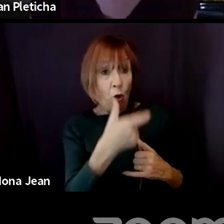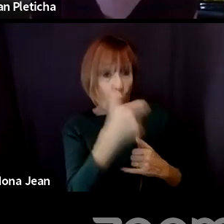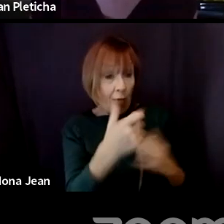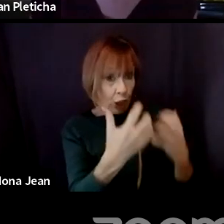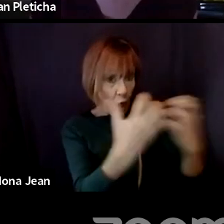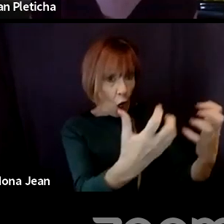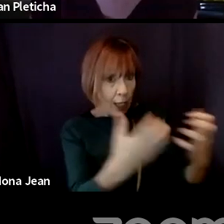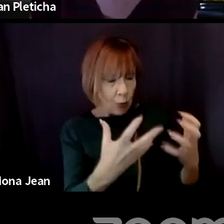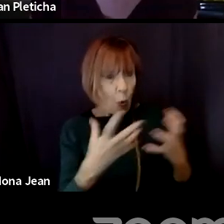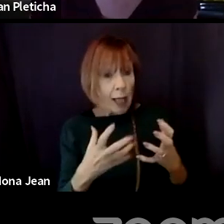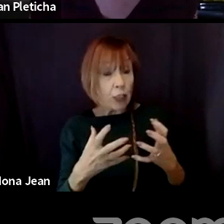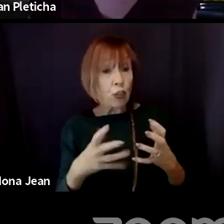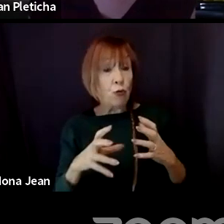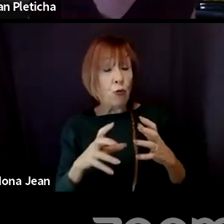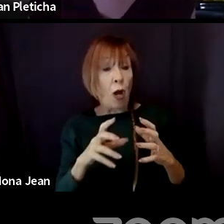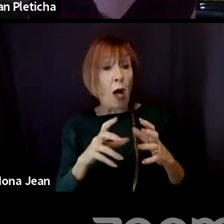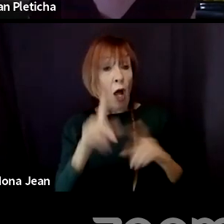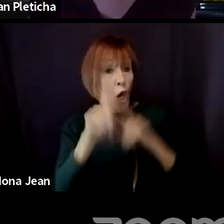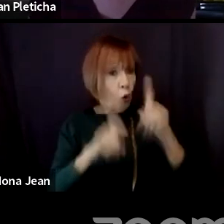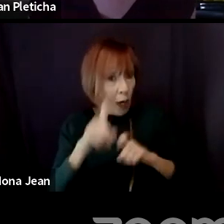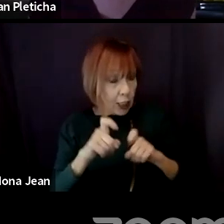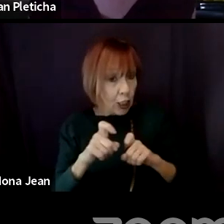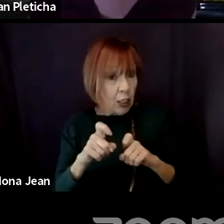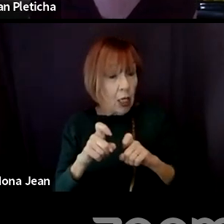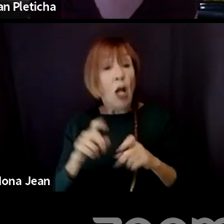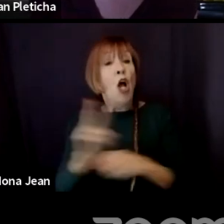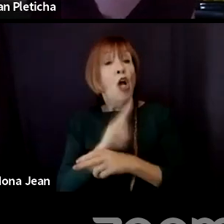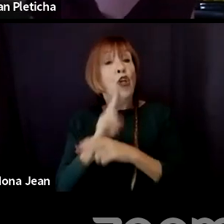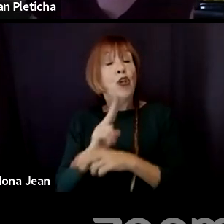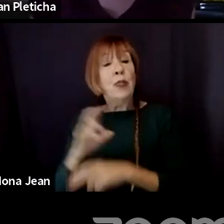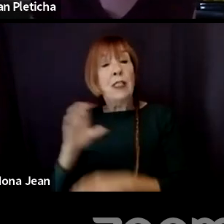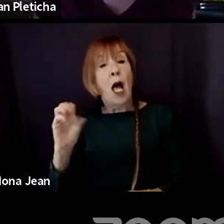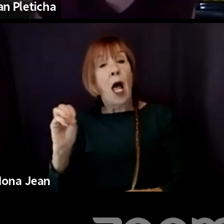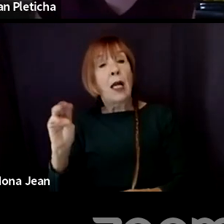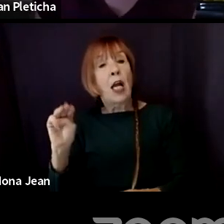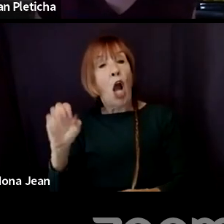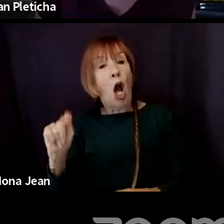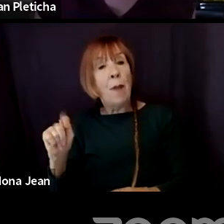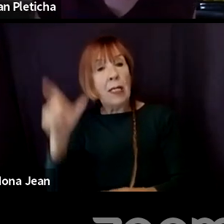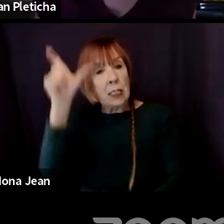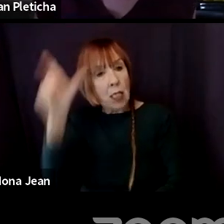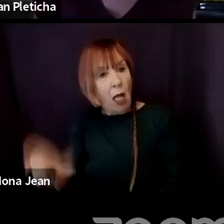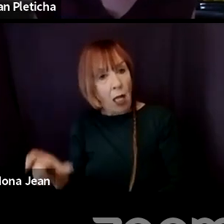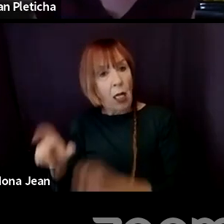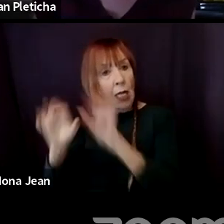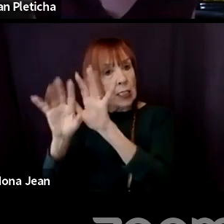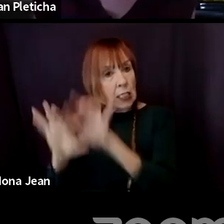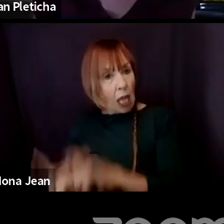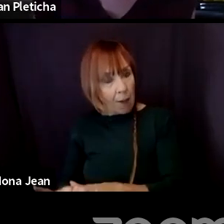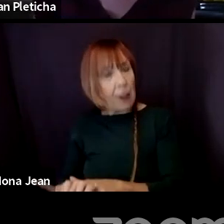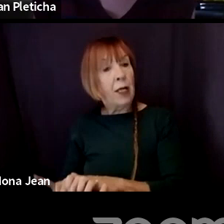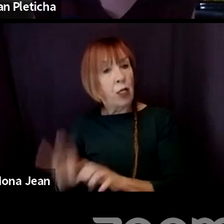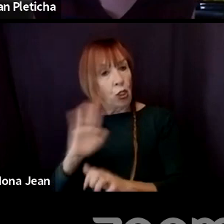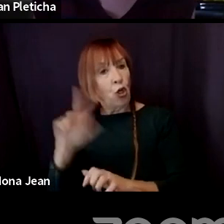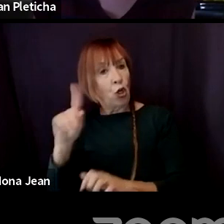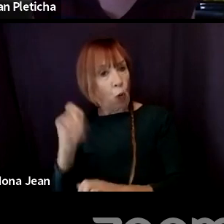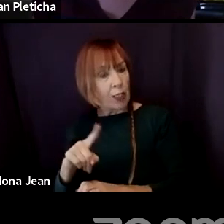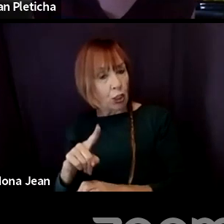and start to type those in now, I try to save the last 15 or so minutes to be able to answer your guys's questions. So go ahead and pop any questions you have